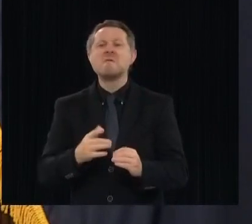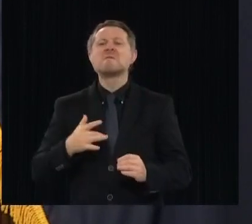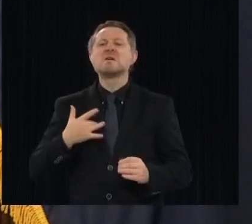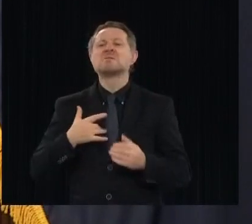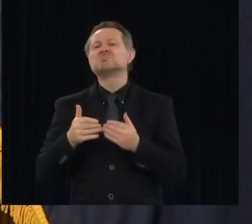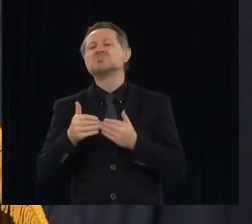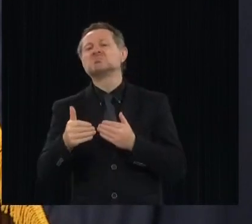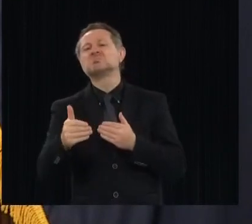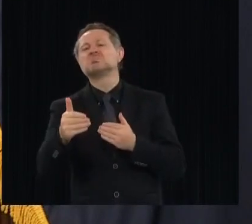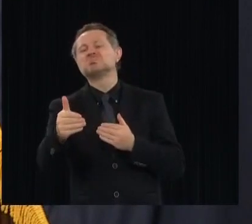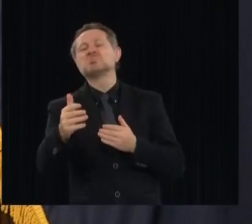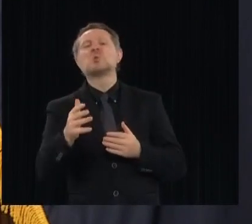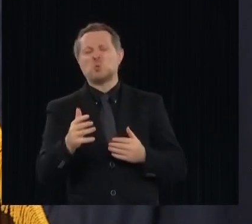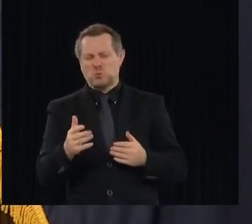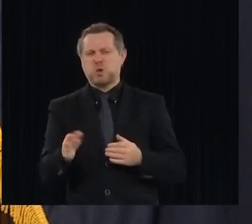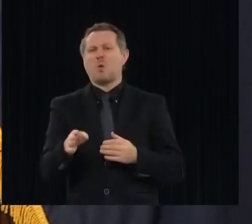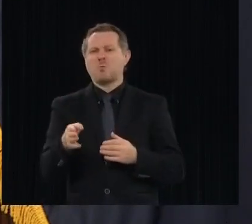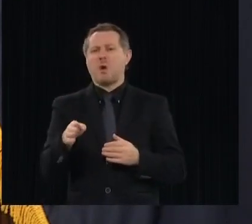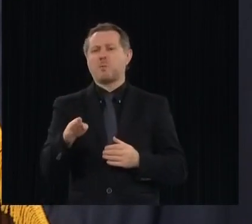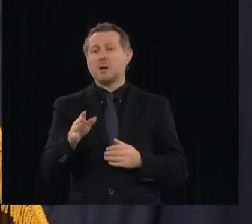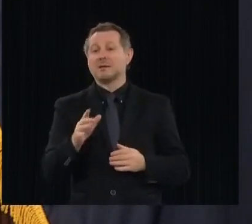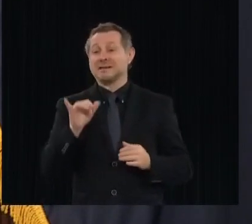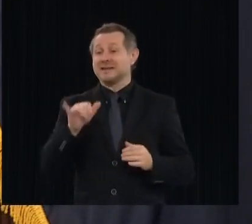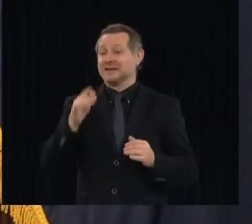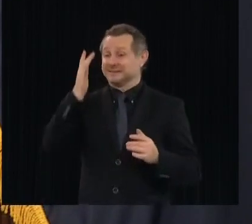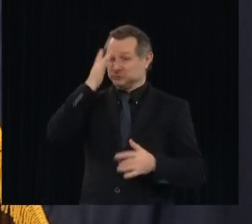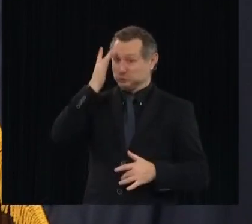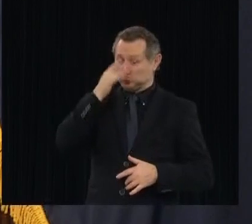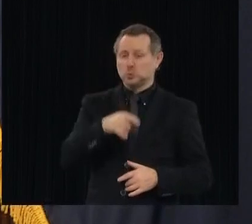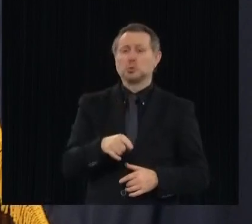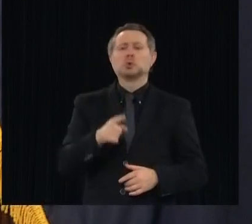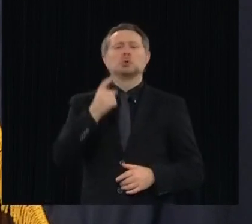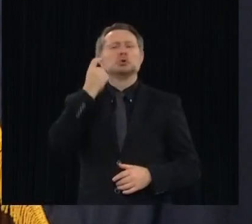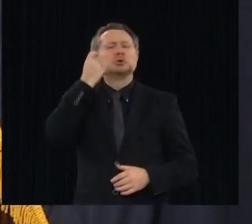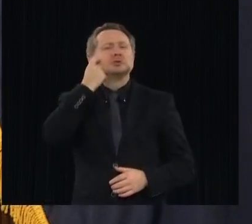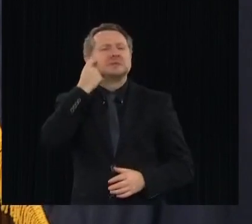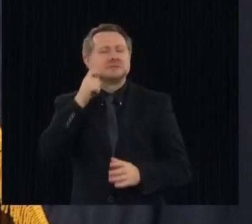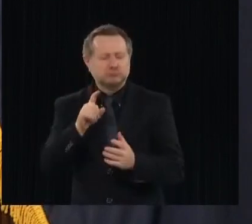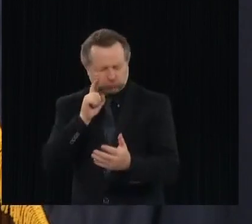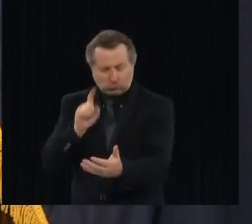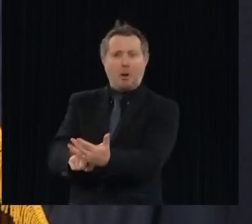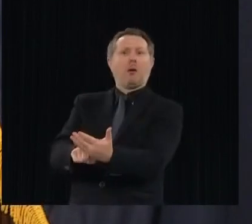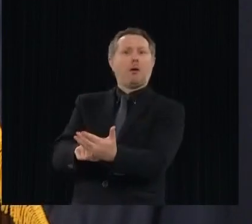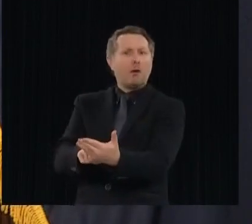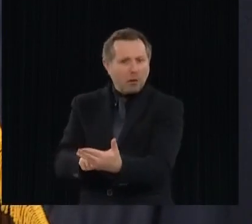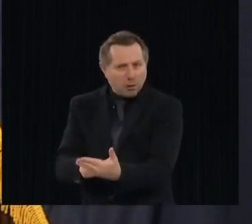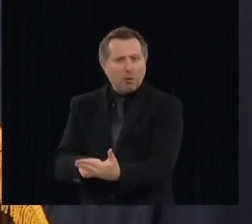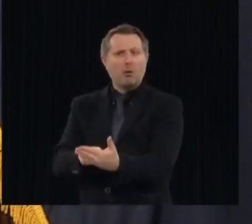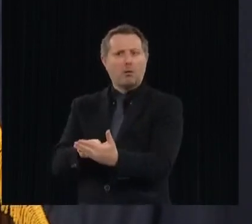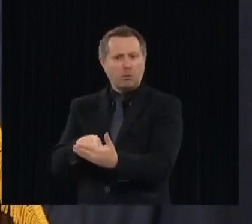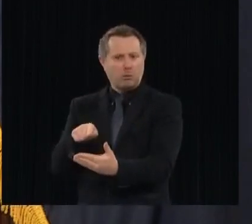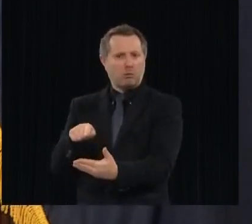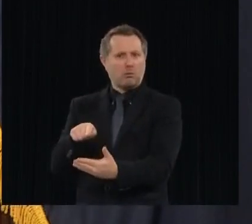CHILDREN. I DON'T BELIEVE IT'S ONLY 120 CHILDREN.